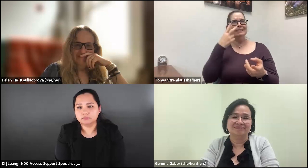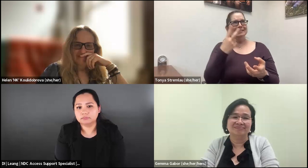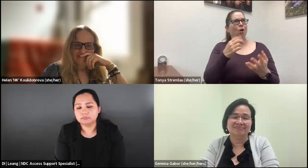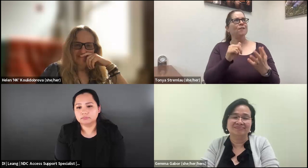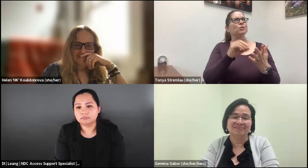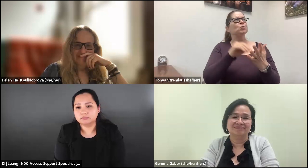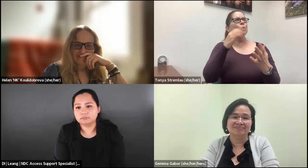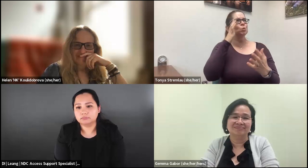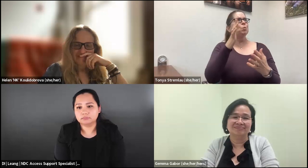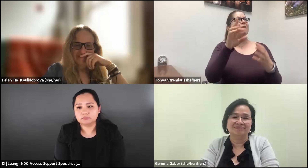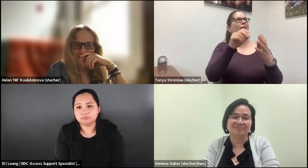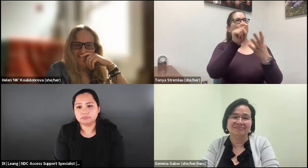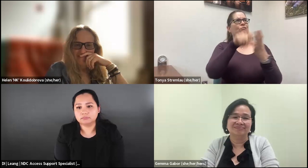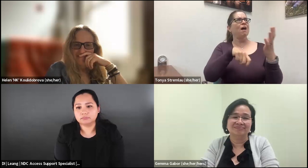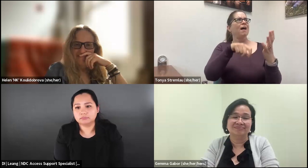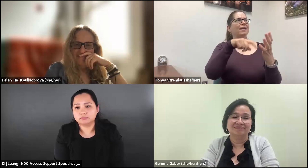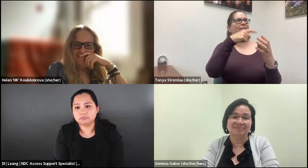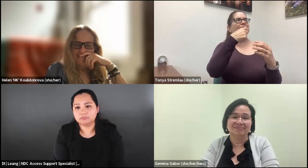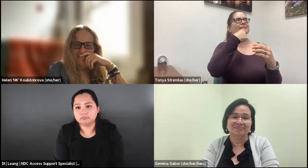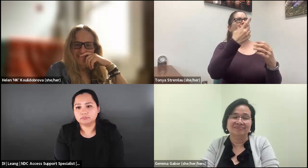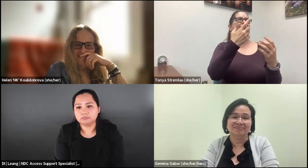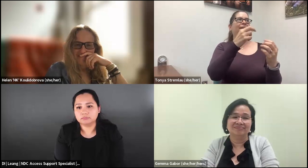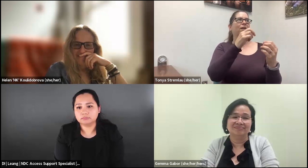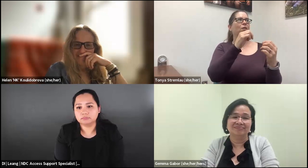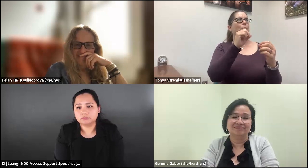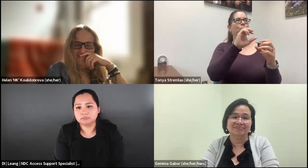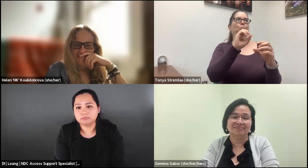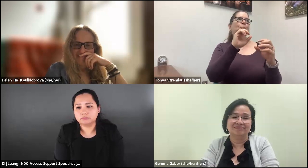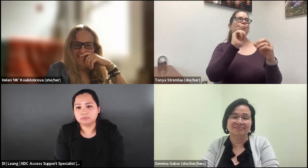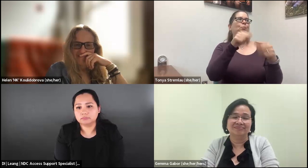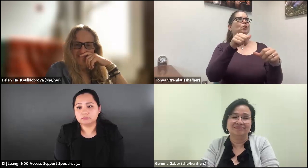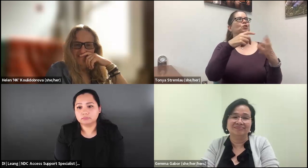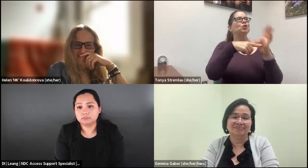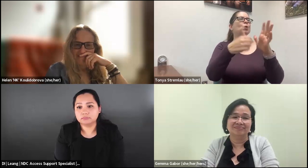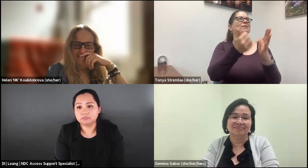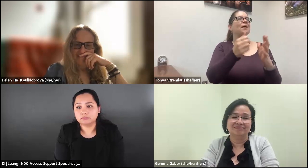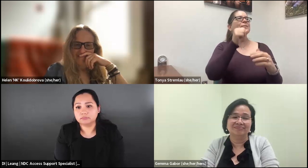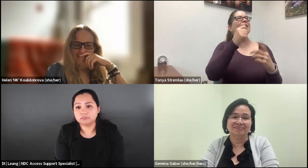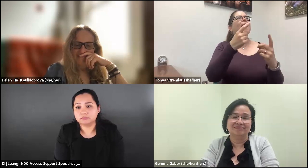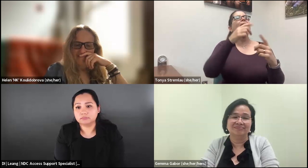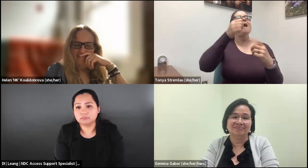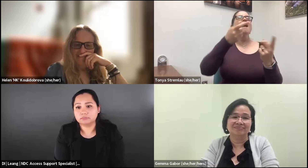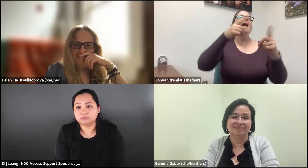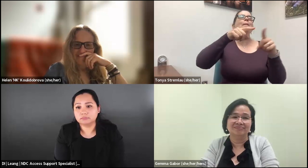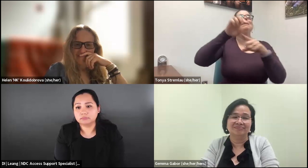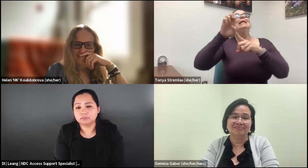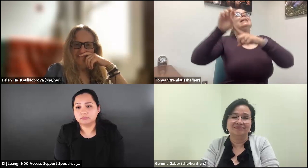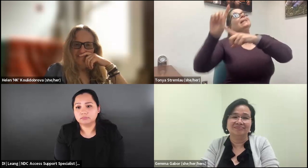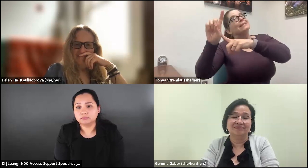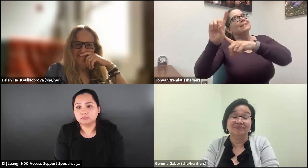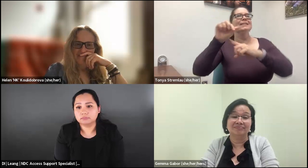So I will often see students show something